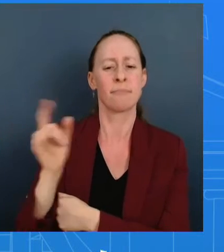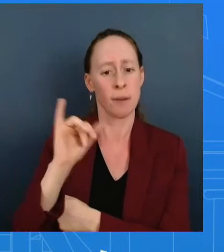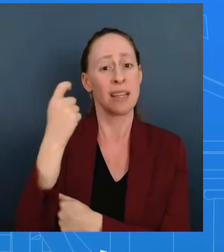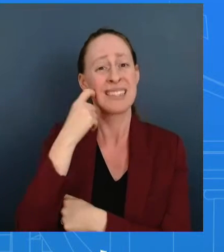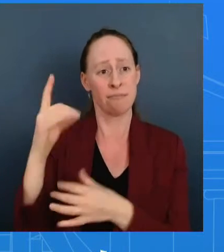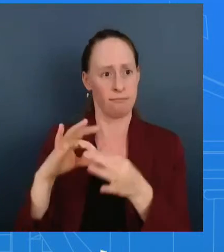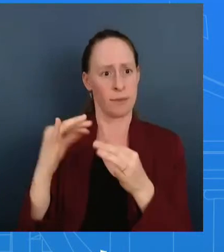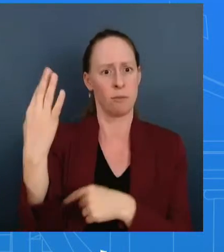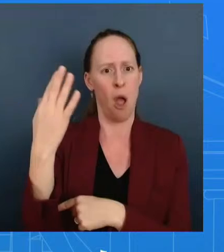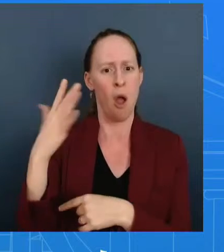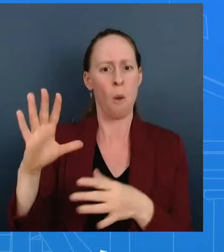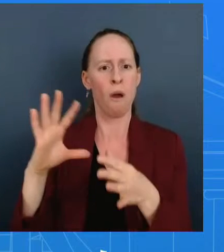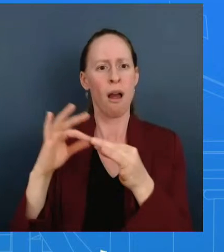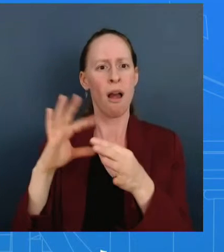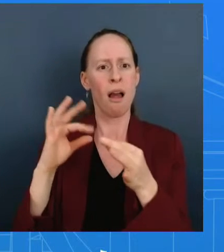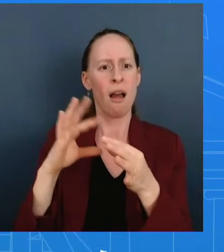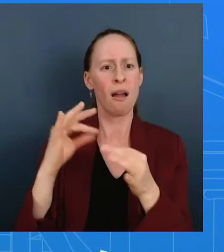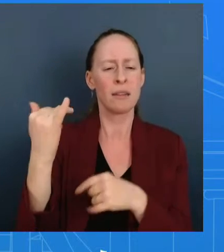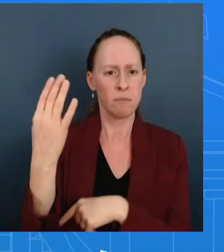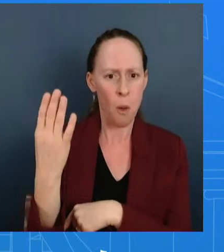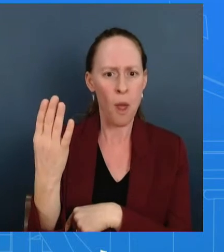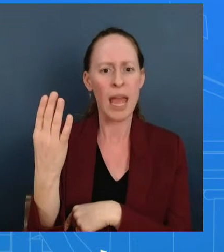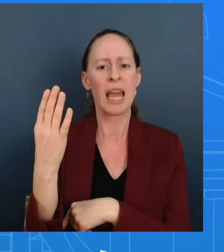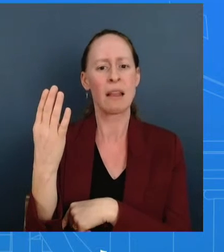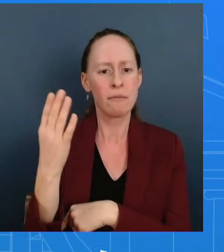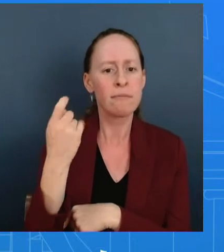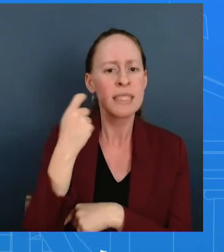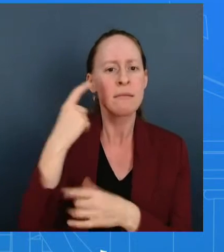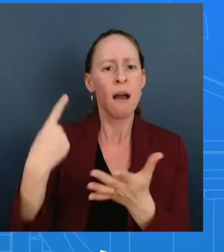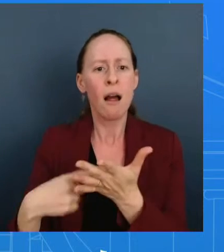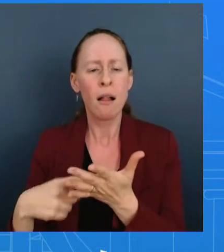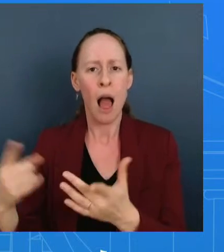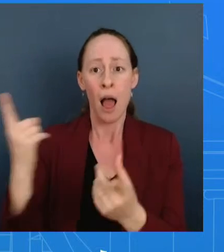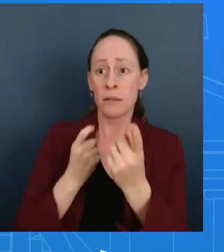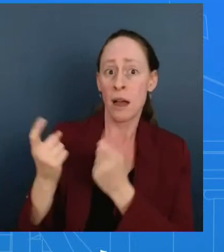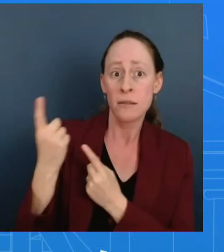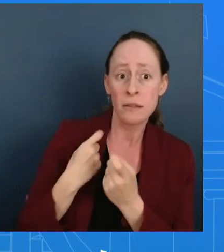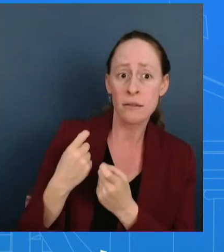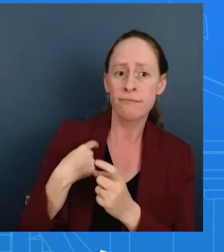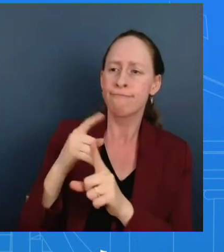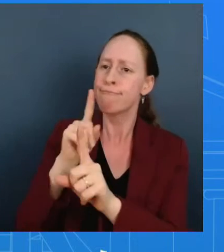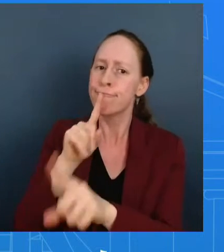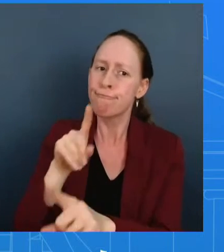he was asking me questions about the situation on the European continent that I couldn't answer, and I told him I had to get back to him.